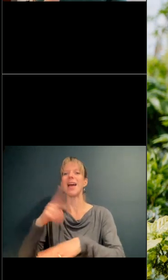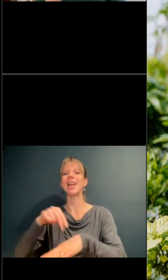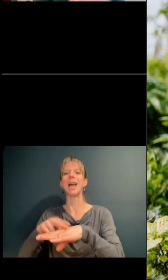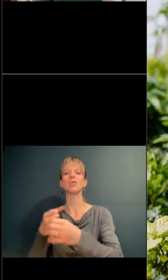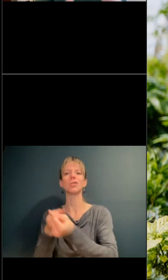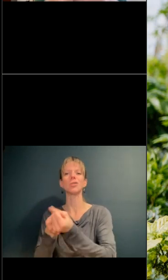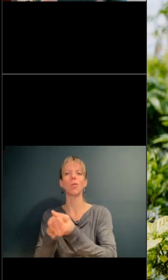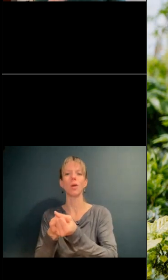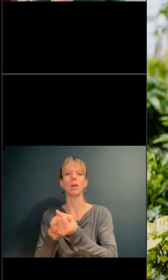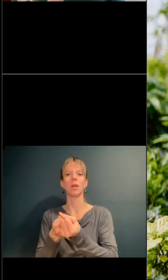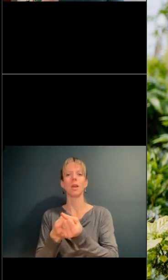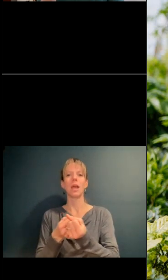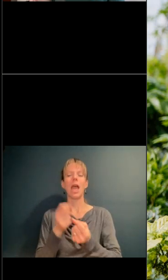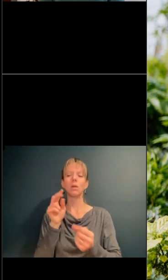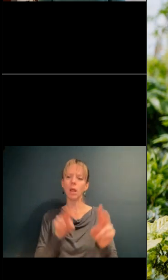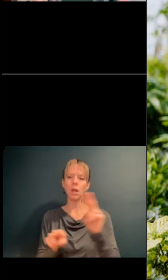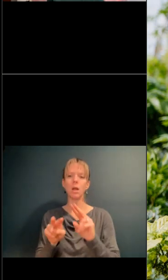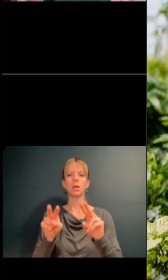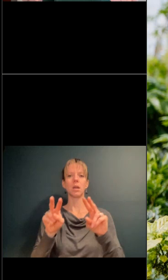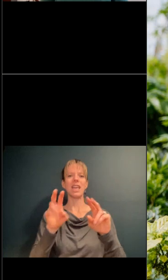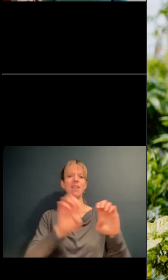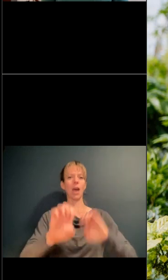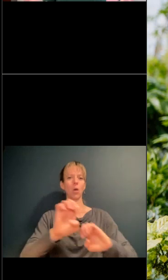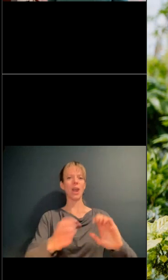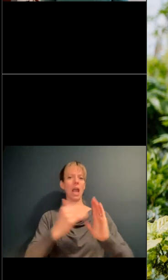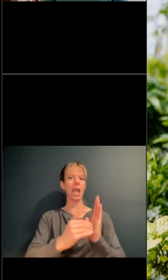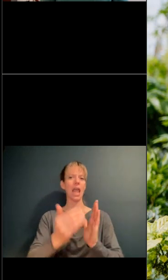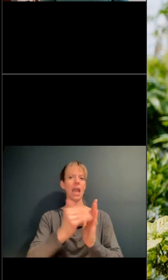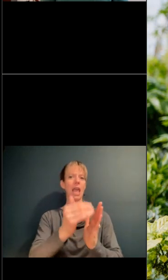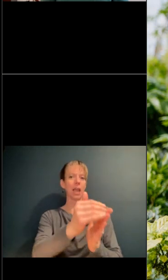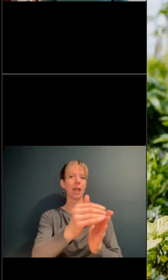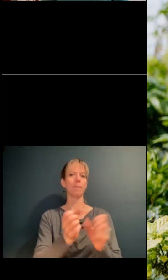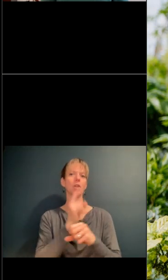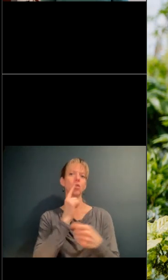supports over time to make sure they continue to work well for each person?